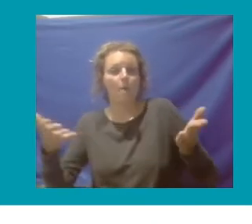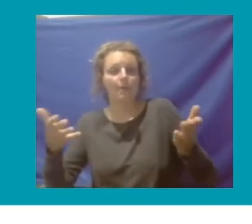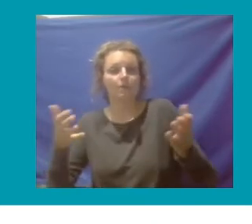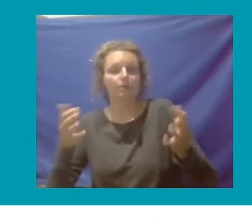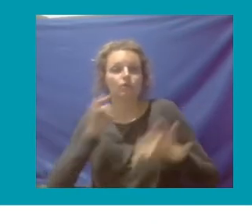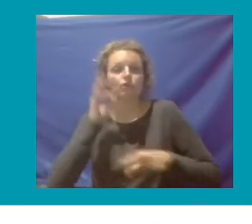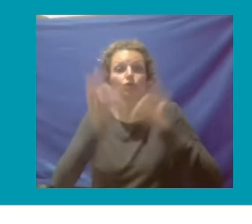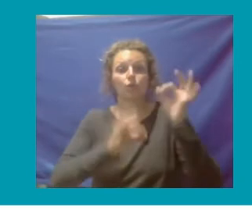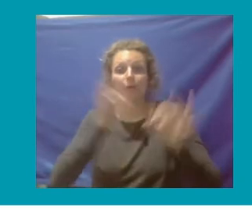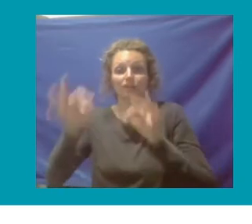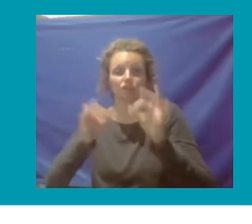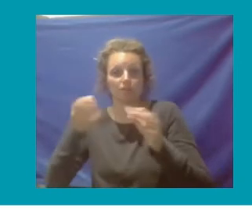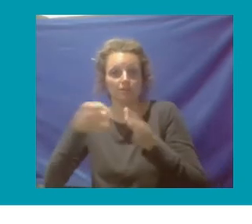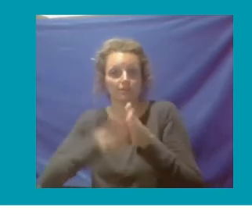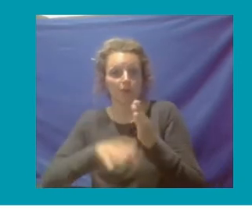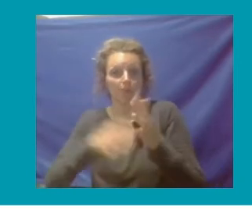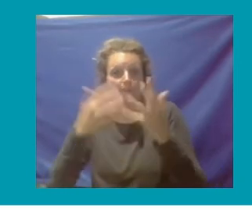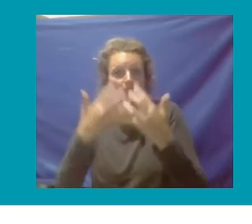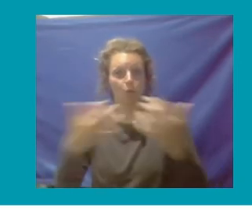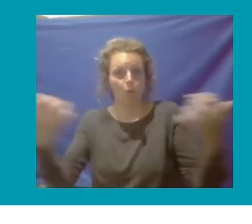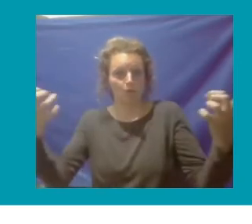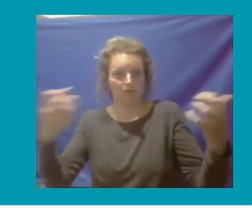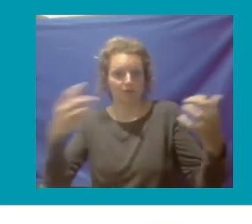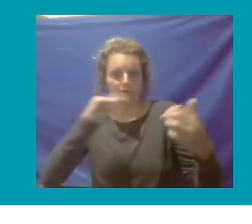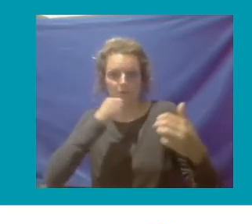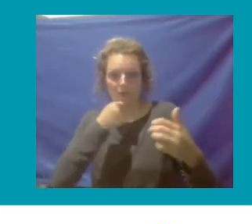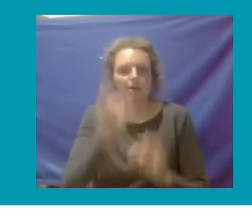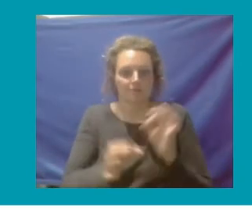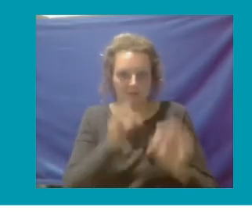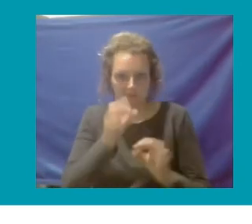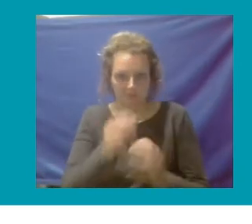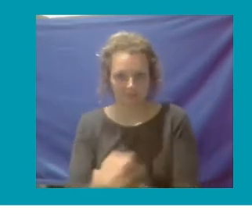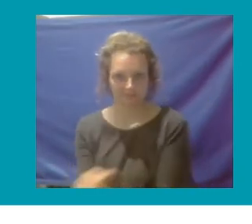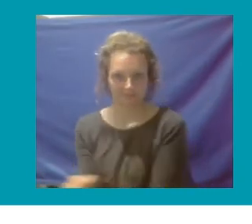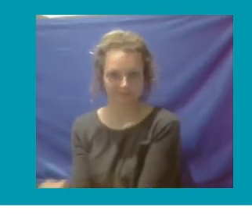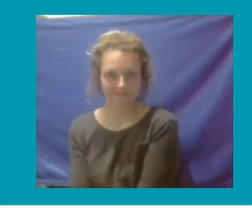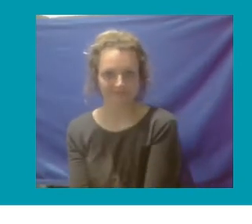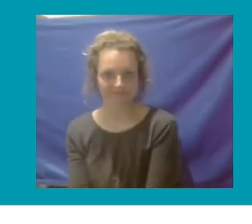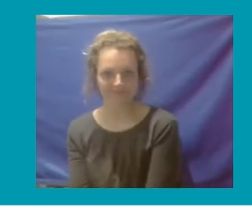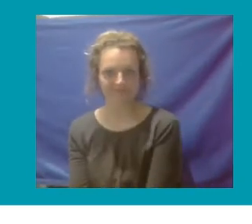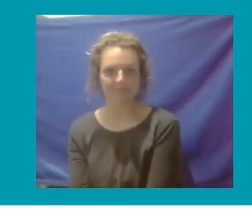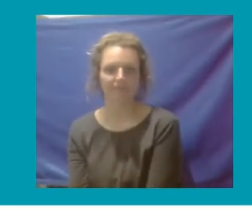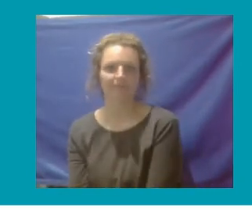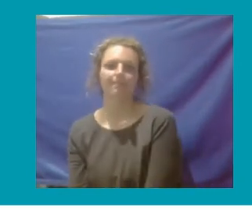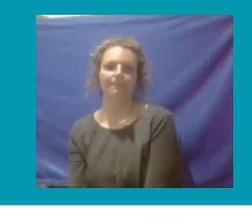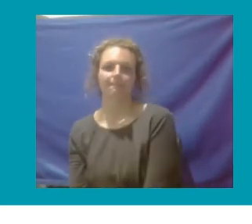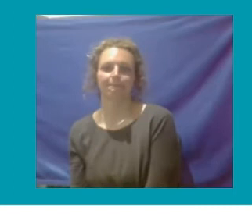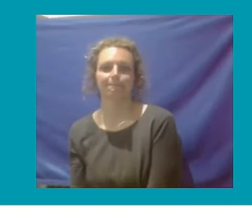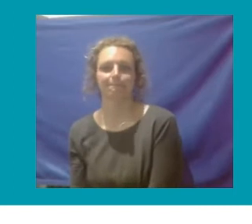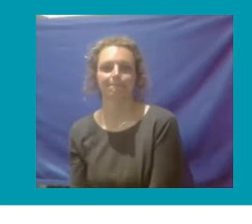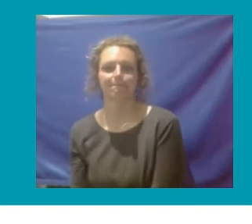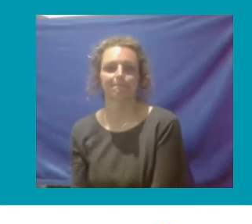the class, we're going to open season. Nervous? me too. I think while we're waiting for the questions,